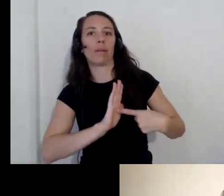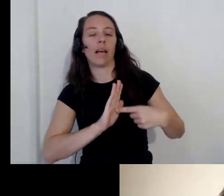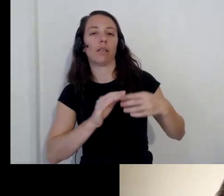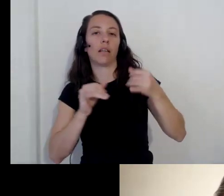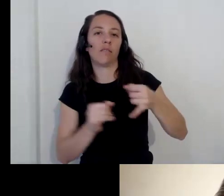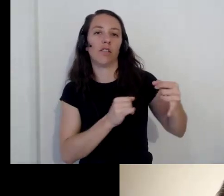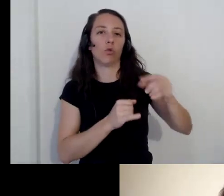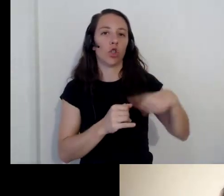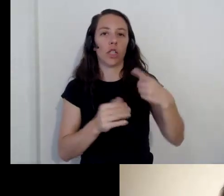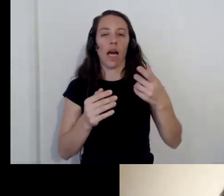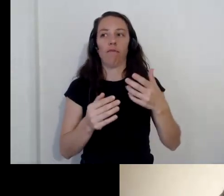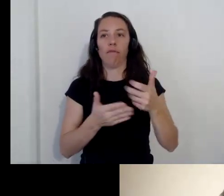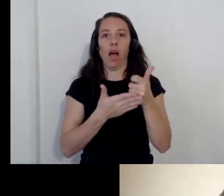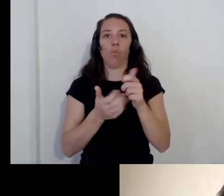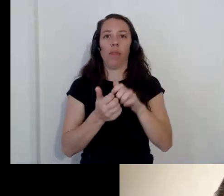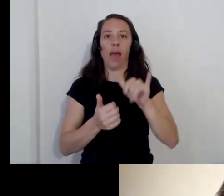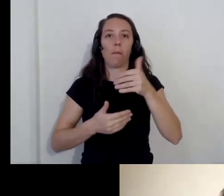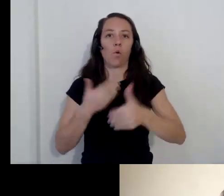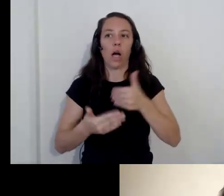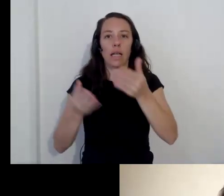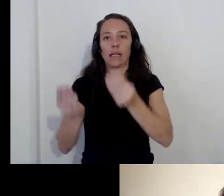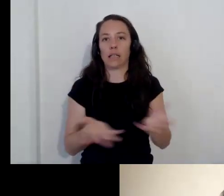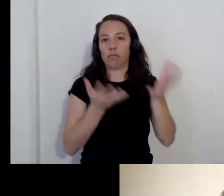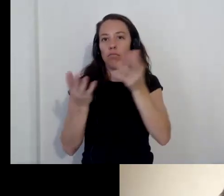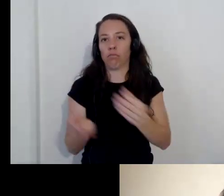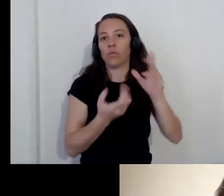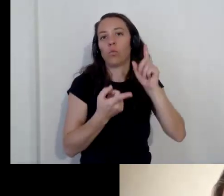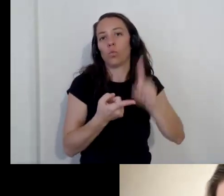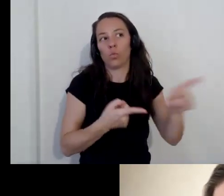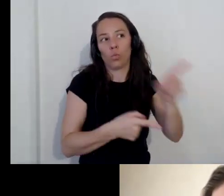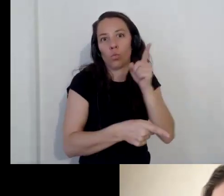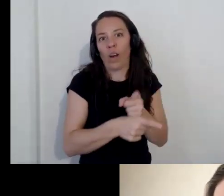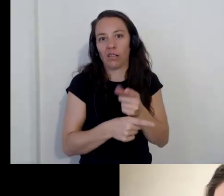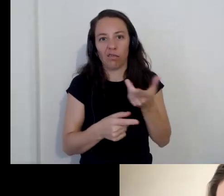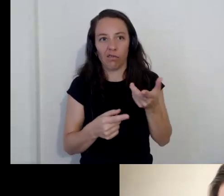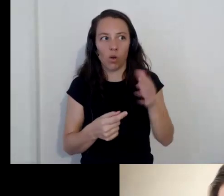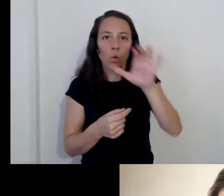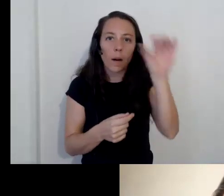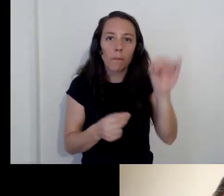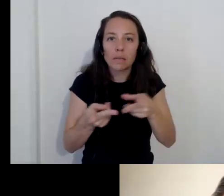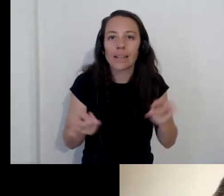process of getting people into the right places, if that makes sense, but not a placement agency.